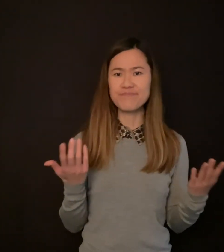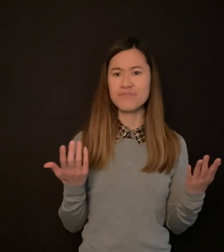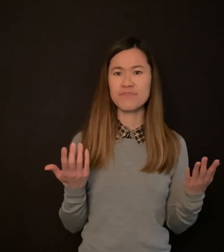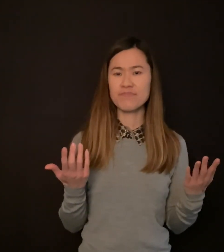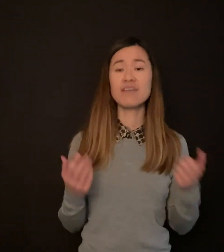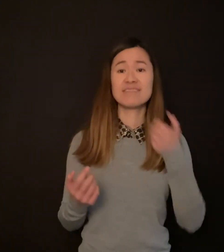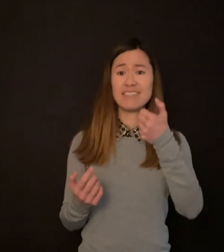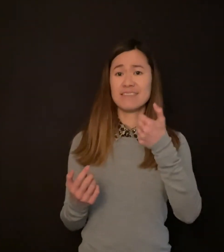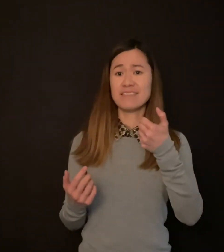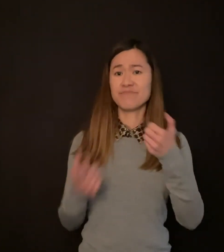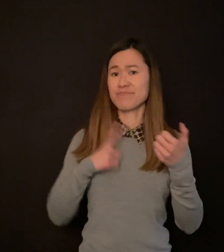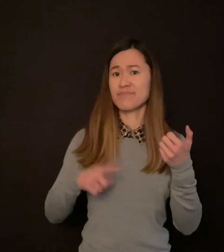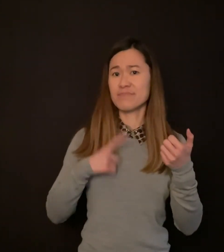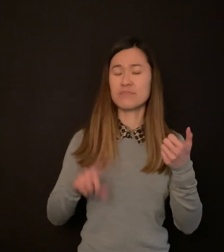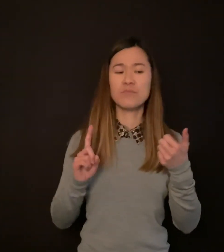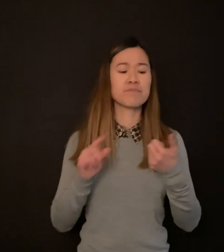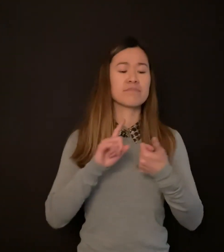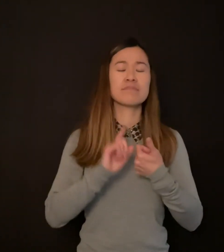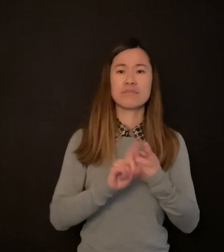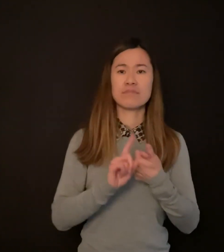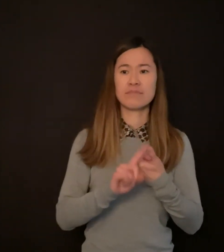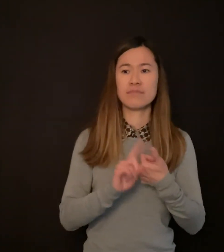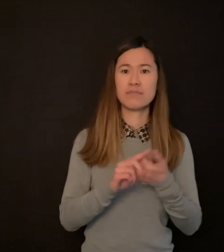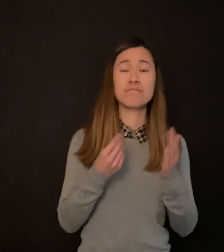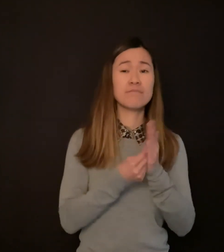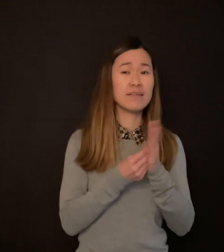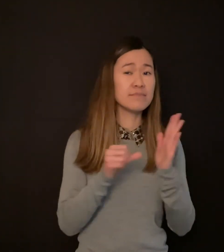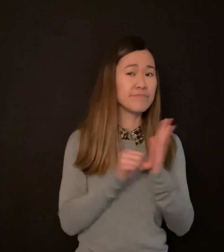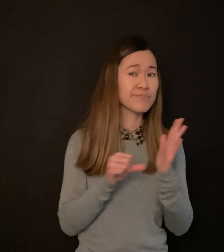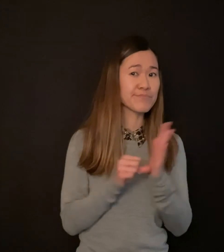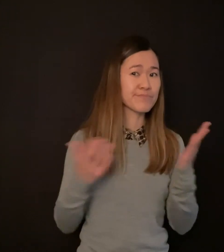Let's compare women and men in divorce situations.